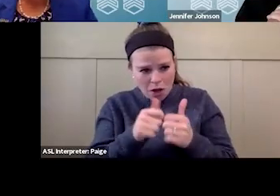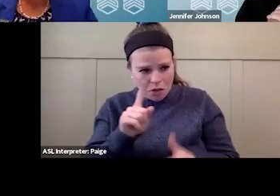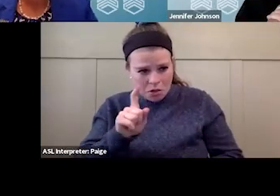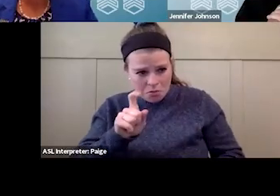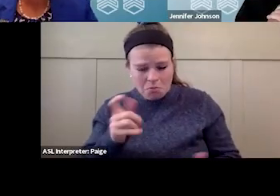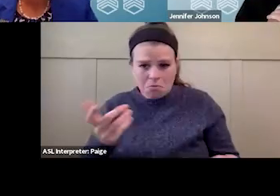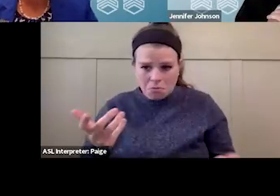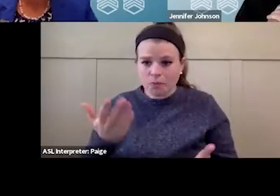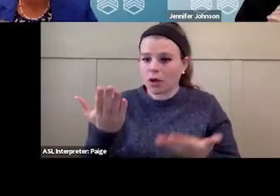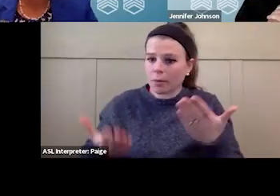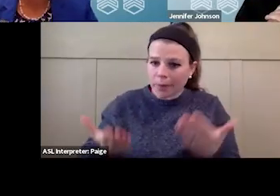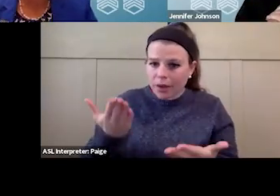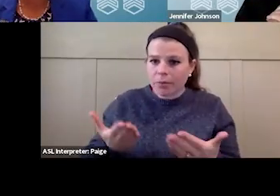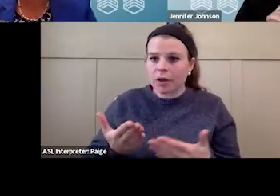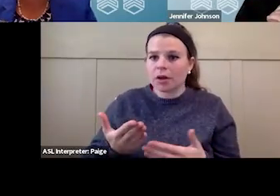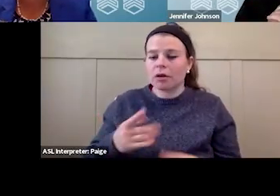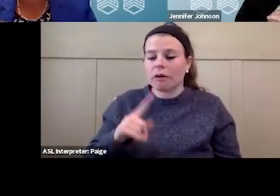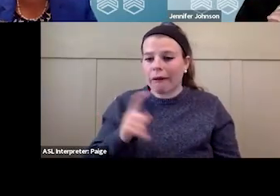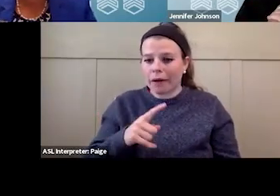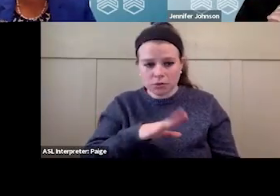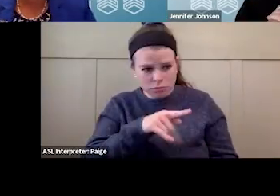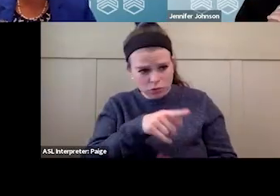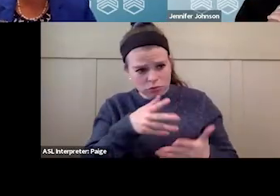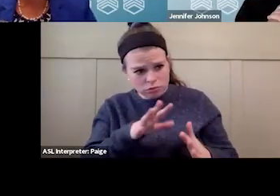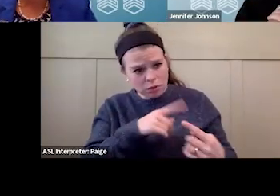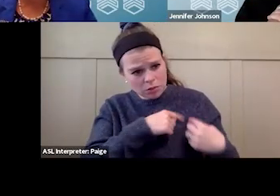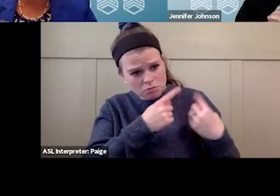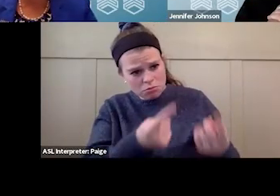Um, maybe, um, "Have you been going to your treatment program?" If they're in treatment.